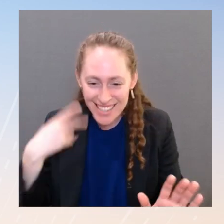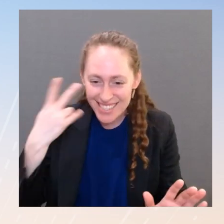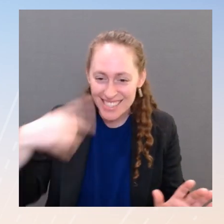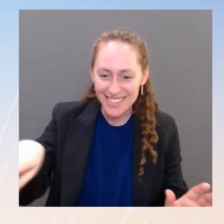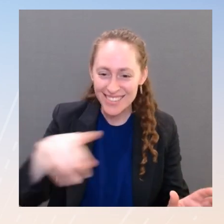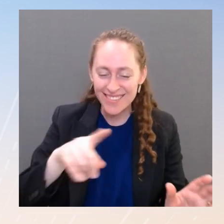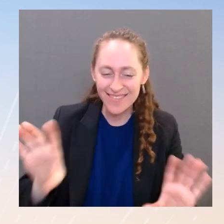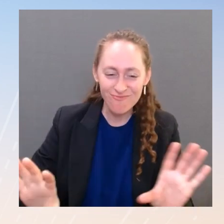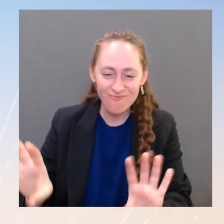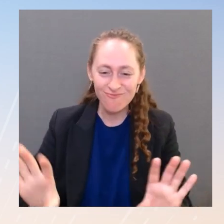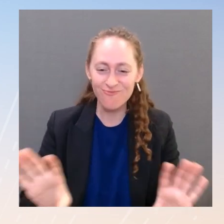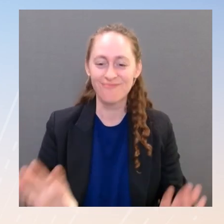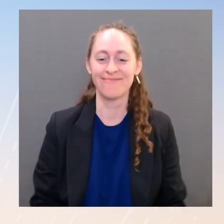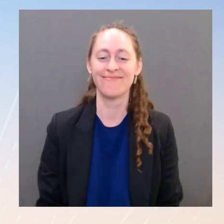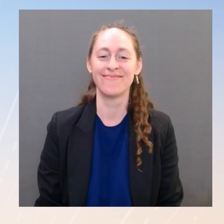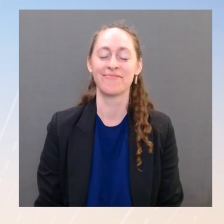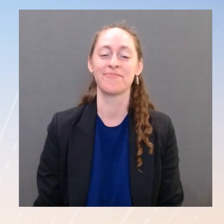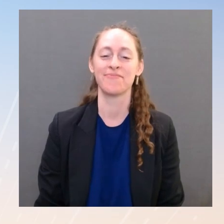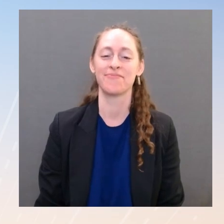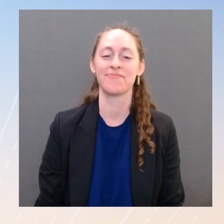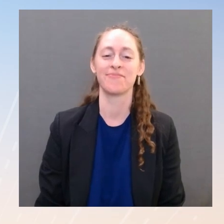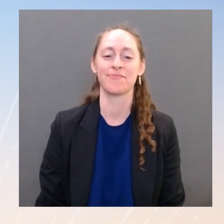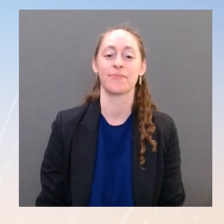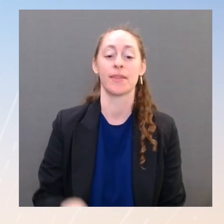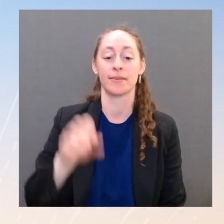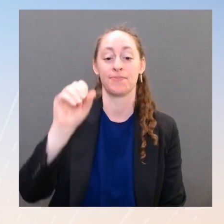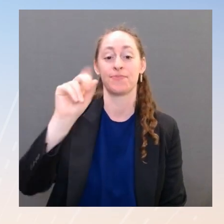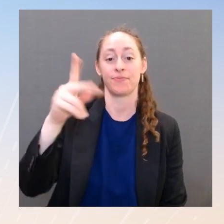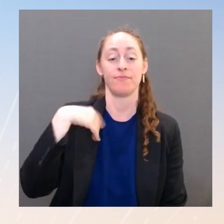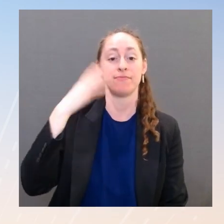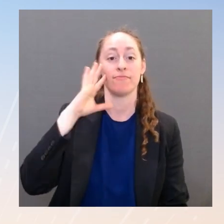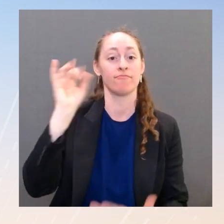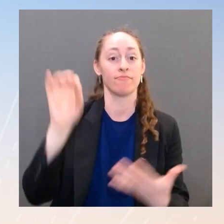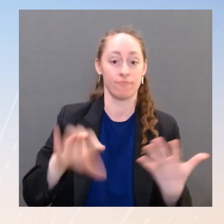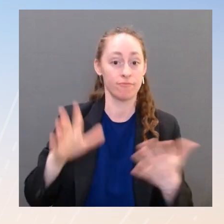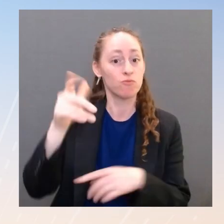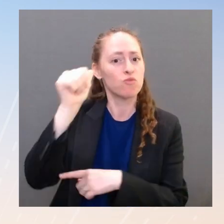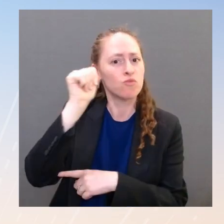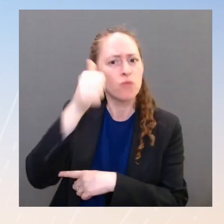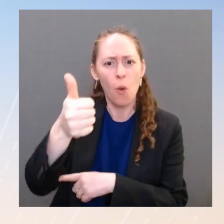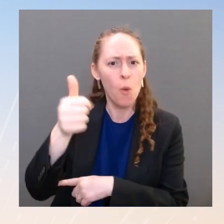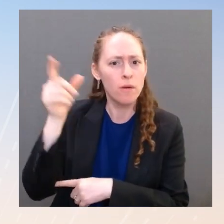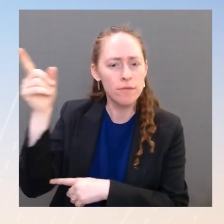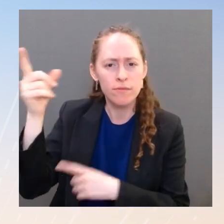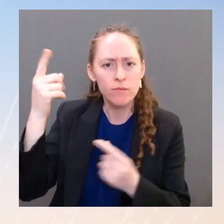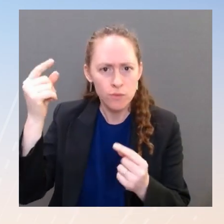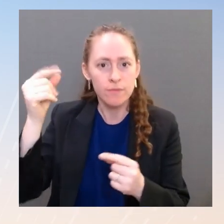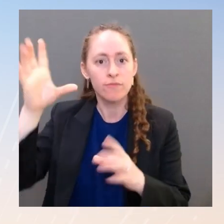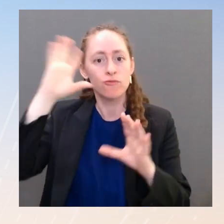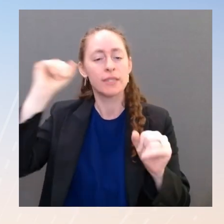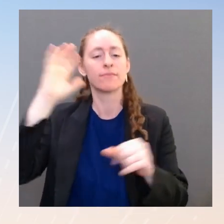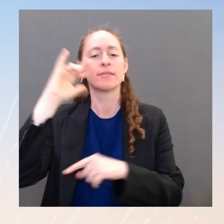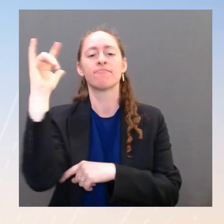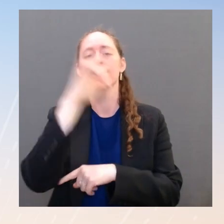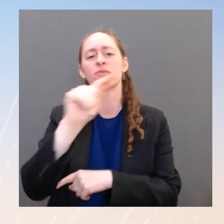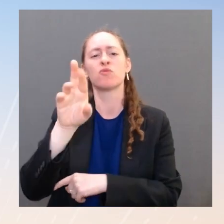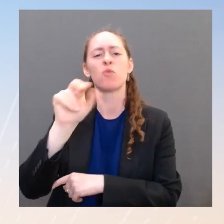Tomorrow, the President is traveling to Troy, Alabama, to visit a Lockheed Martin facility that manufactures weapon systems